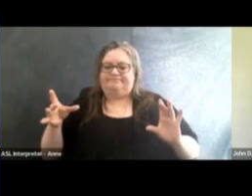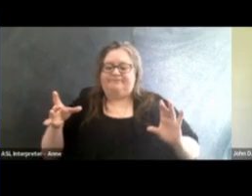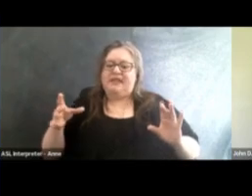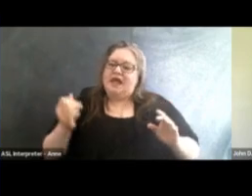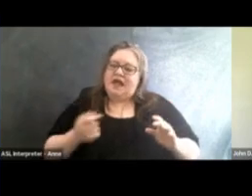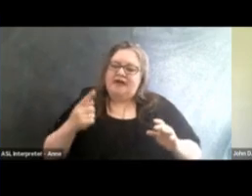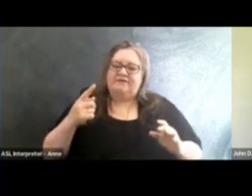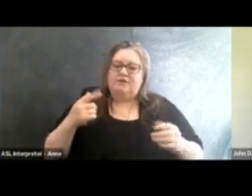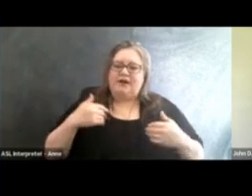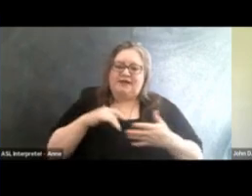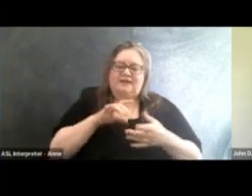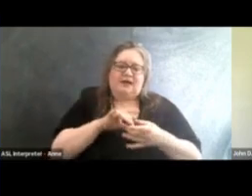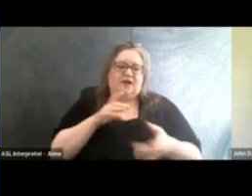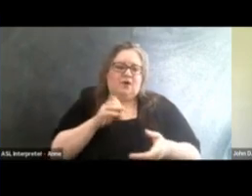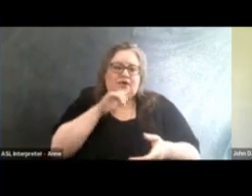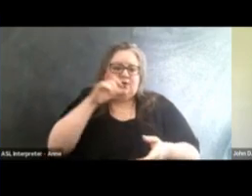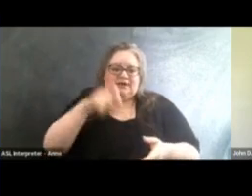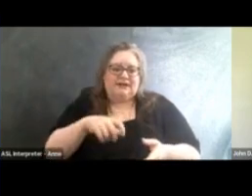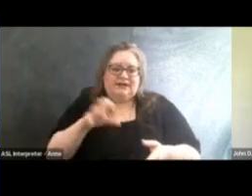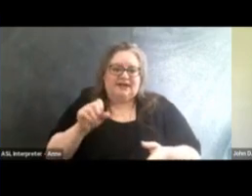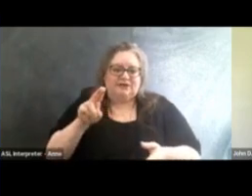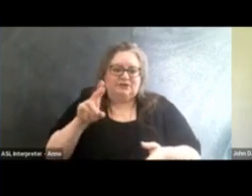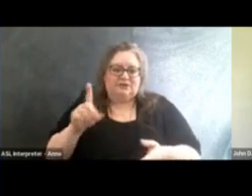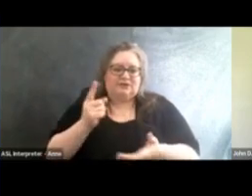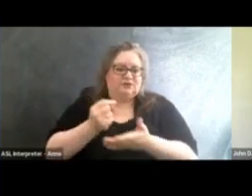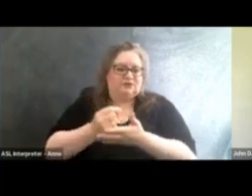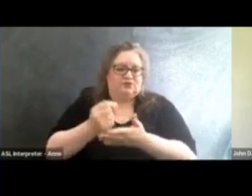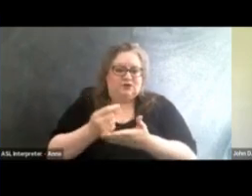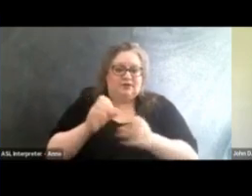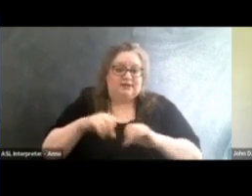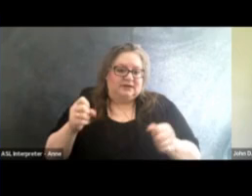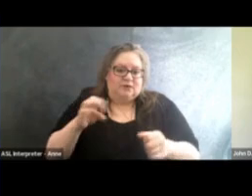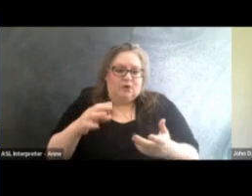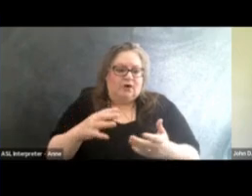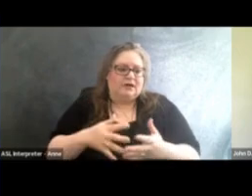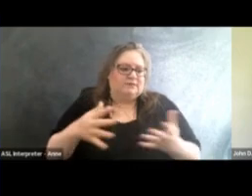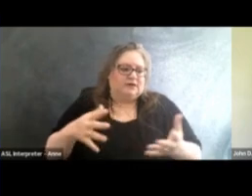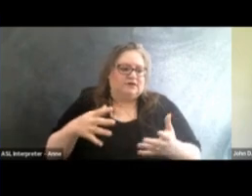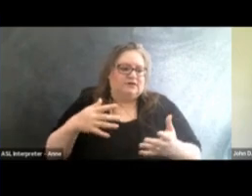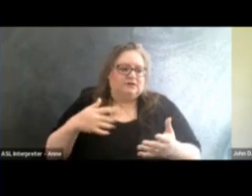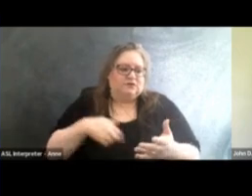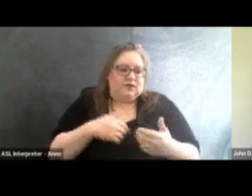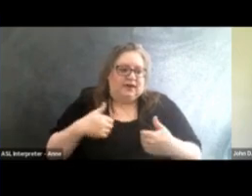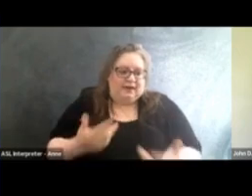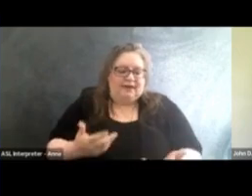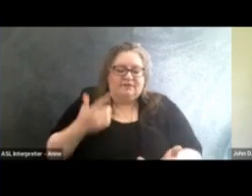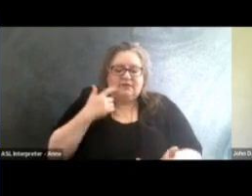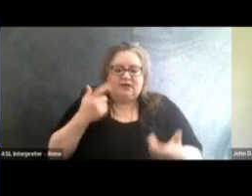disconnect. Or we wouldn't need a substance use disorder treatment system, or at least as much as we have, because once you decided this is something I